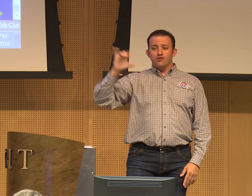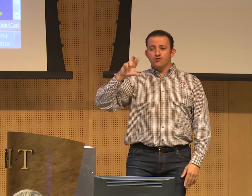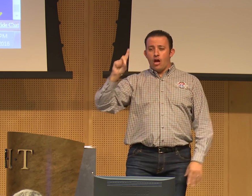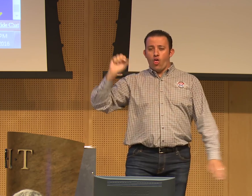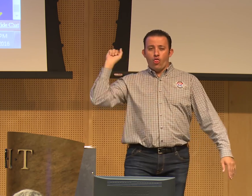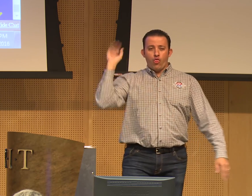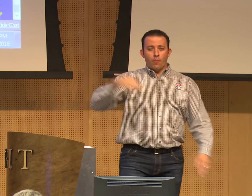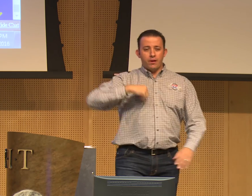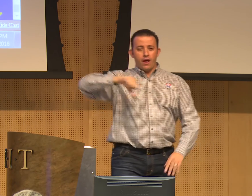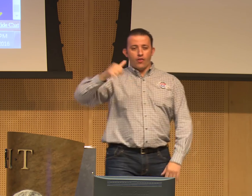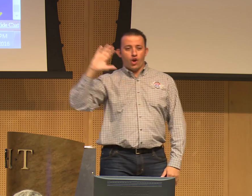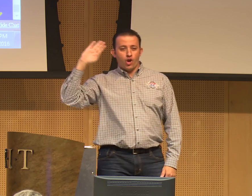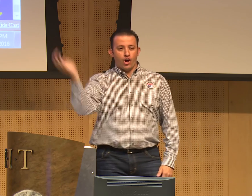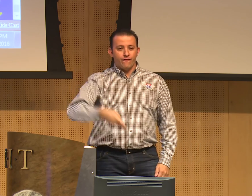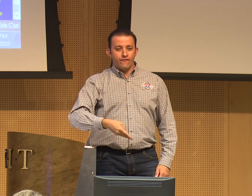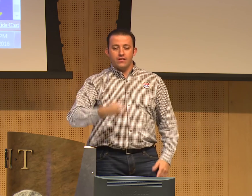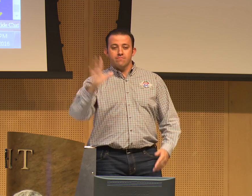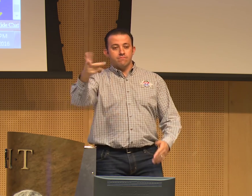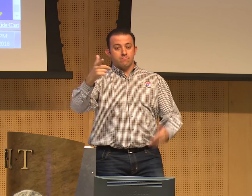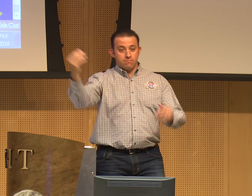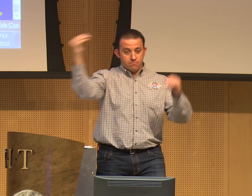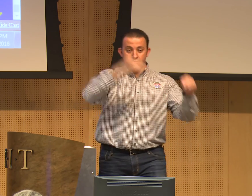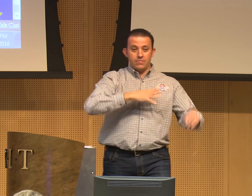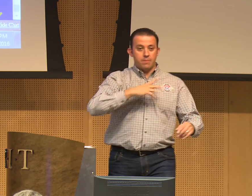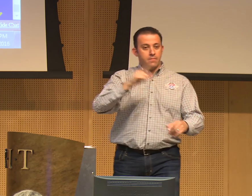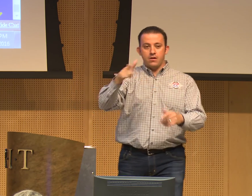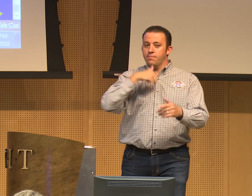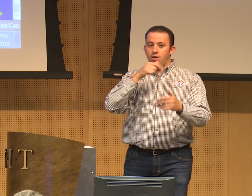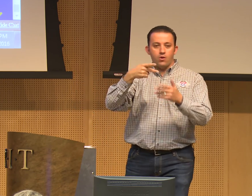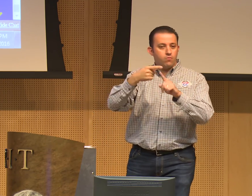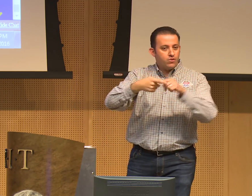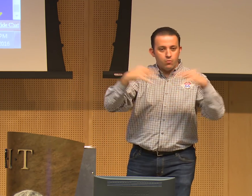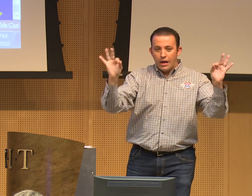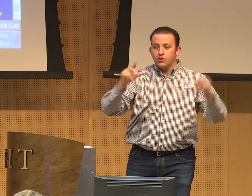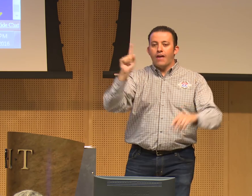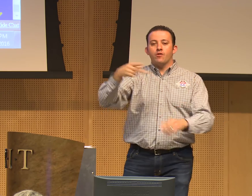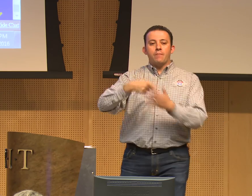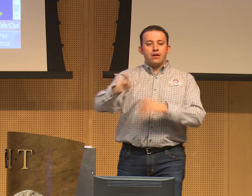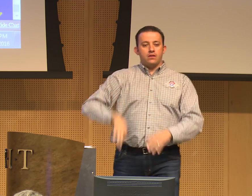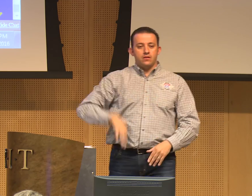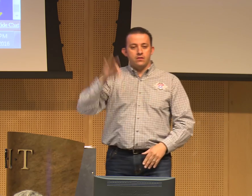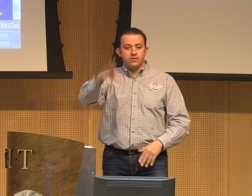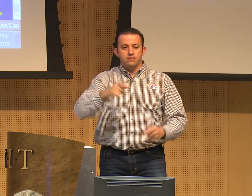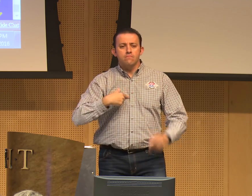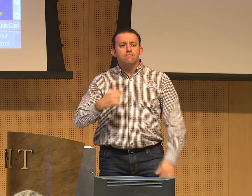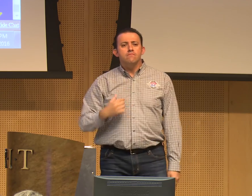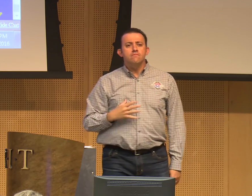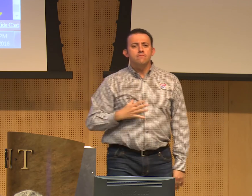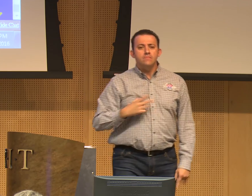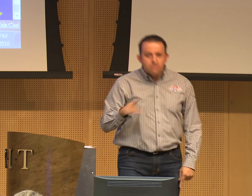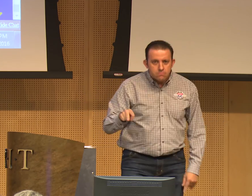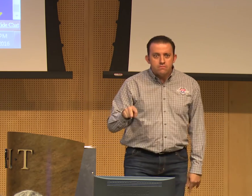And then in May, he threw me another curve, and he said, "OK, but you got to move, but you're not gonna pay-- I'm not gonna give you a place to live for free,"